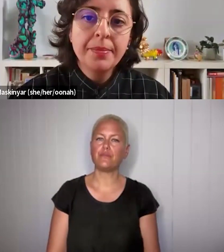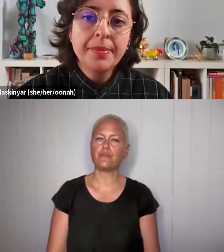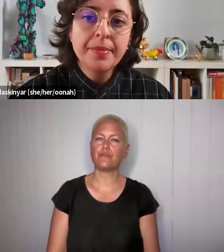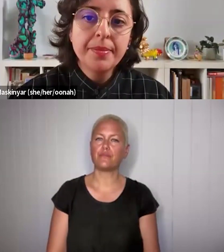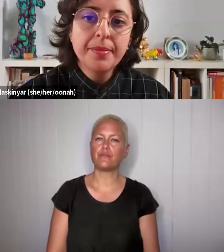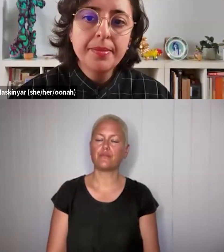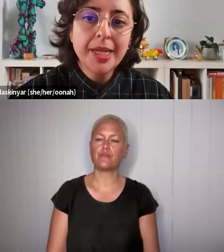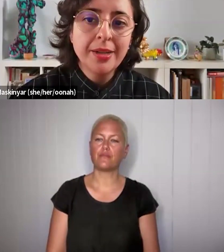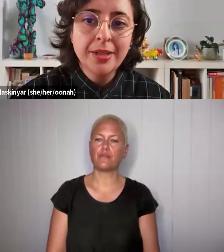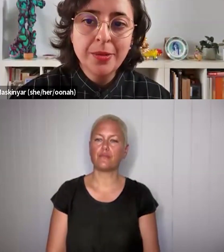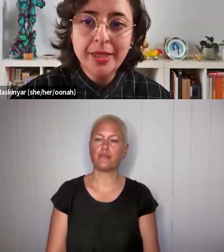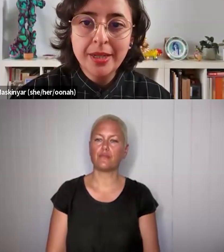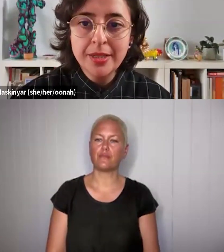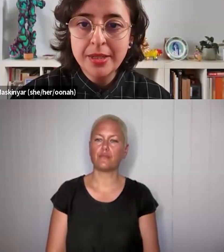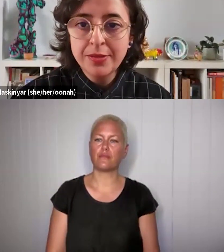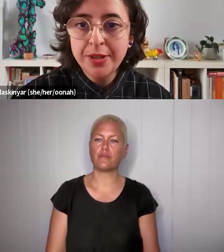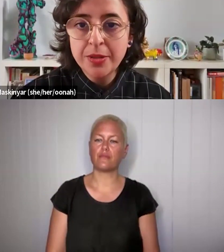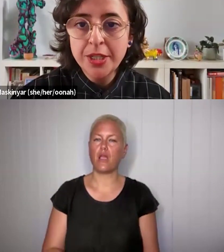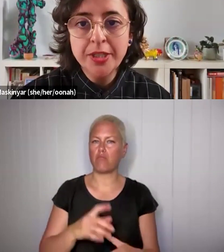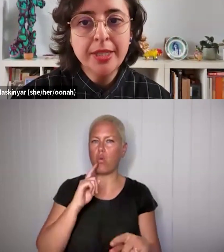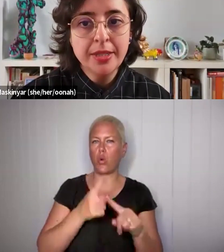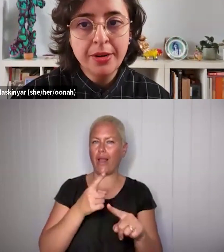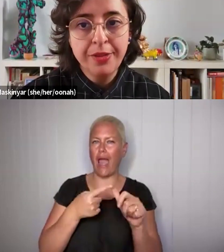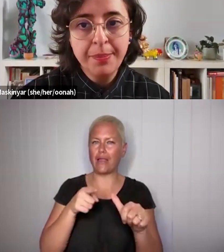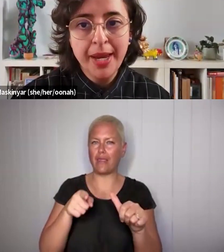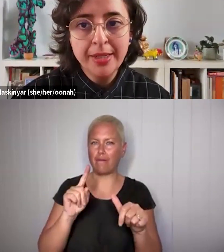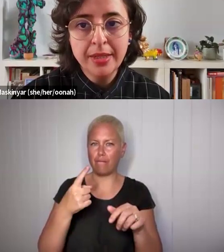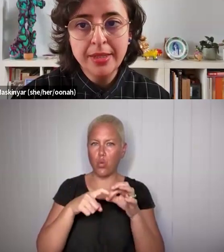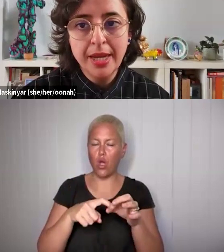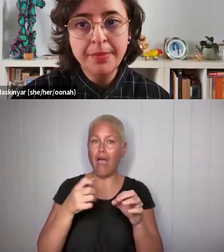Again, I will quickly answer this first question. 'Is there a fee paid to the team